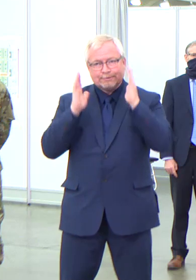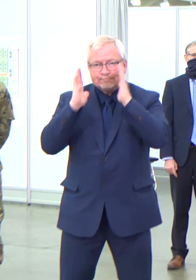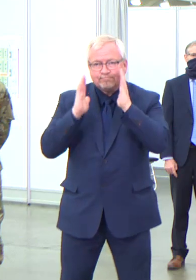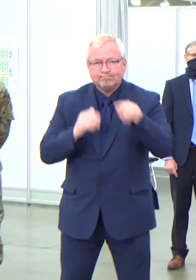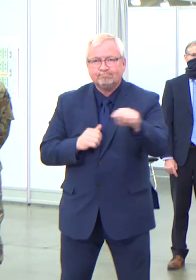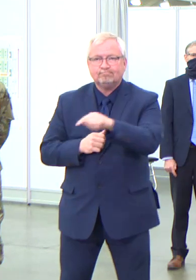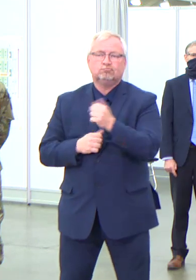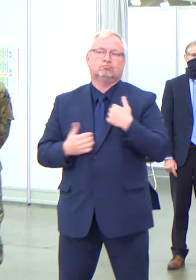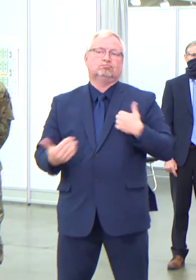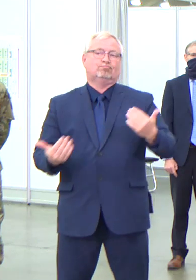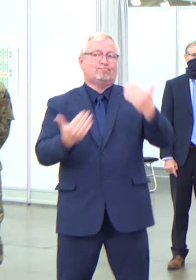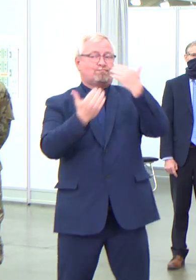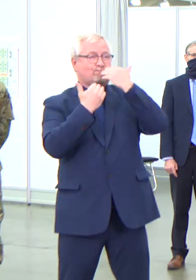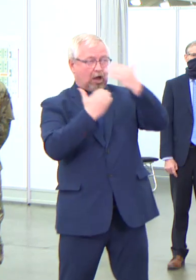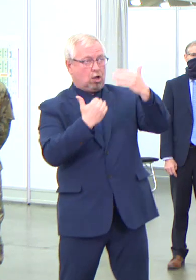thank the